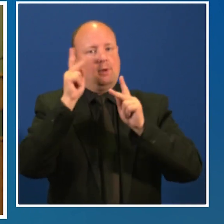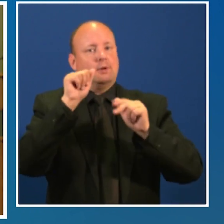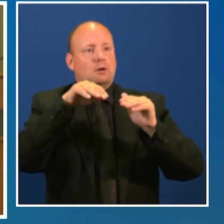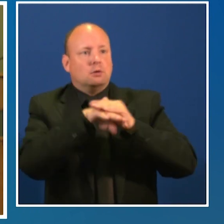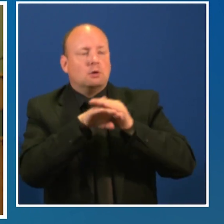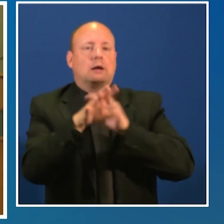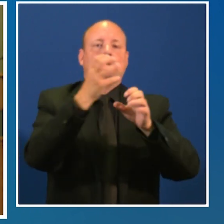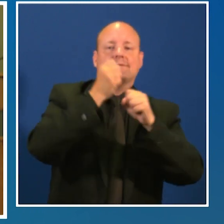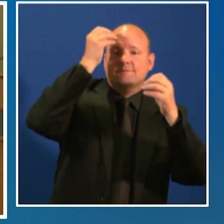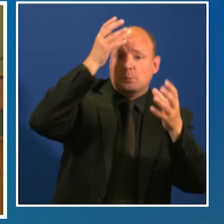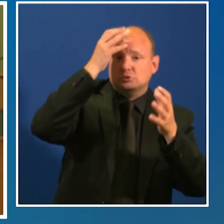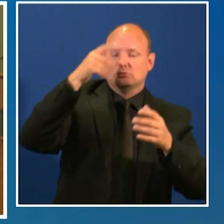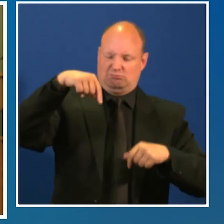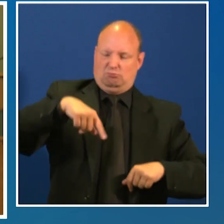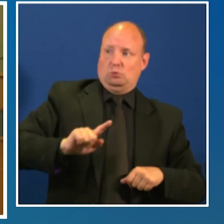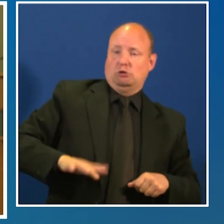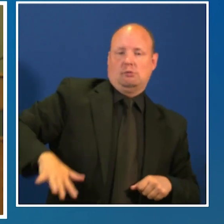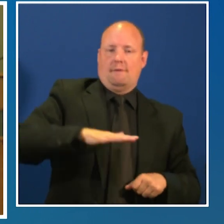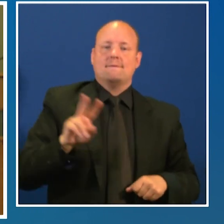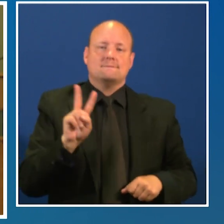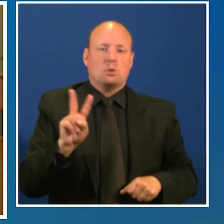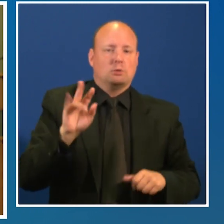to continue to offer online streaming and options for